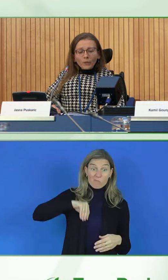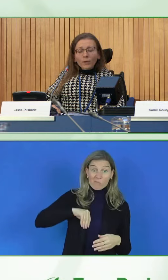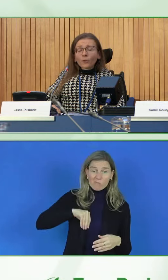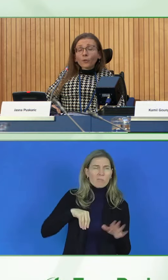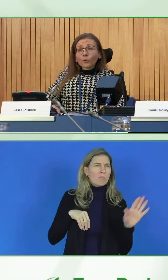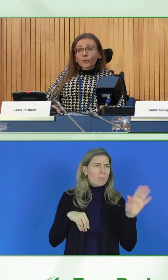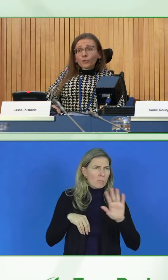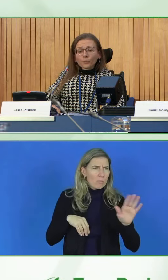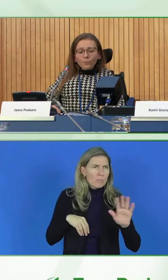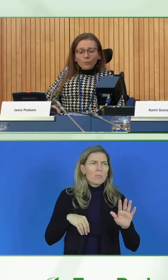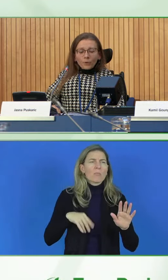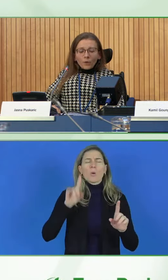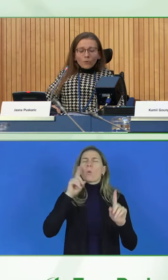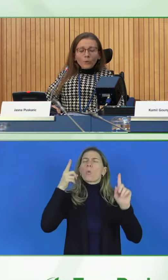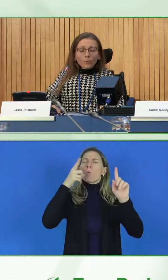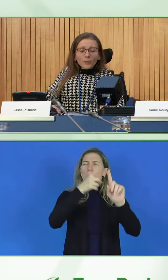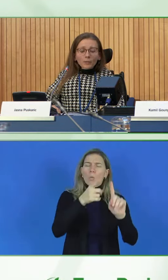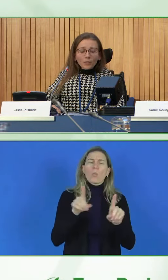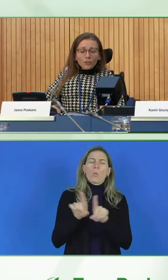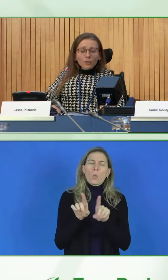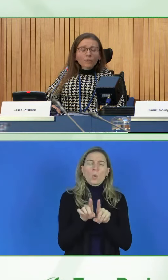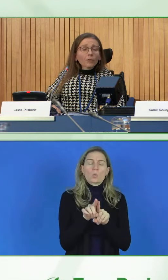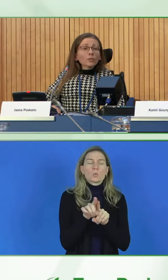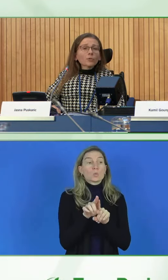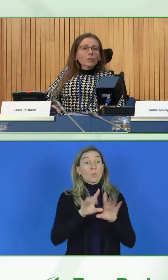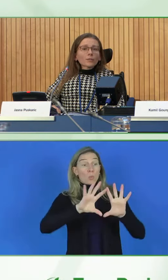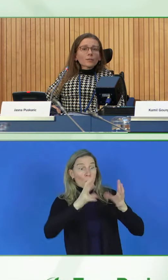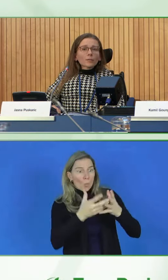And third, representation of interests.